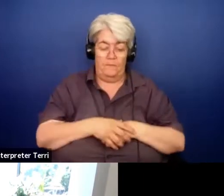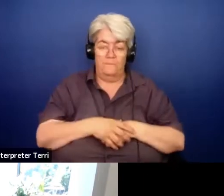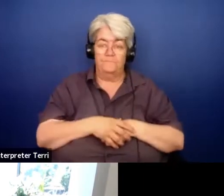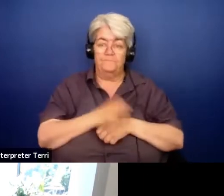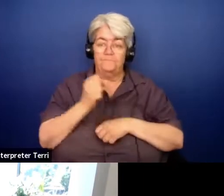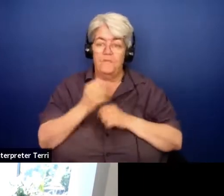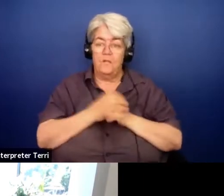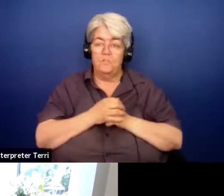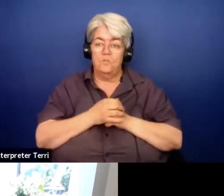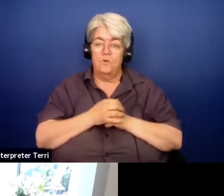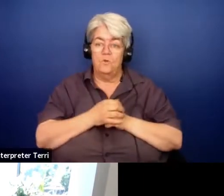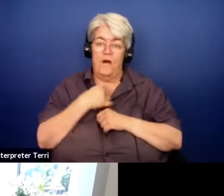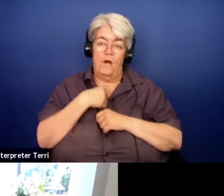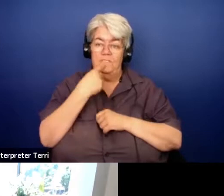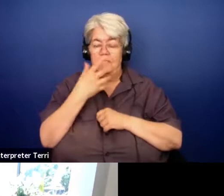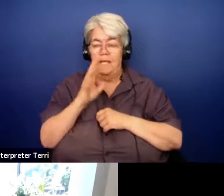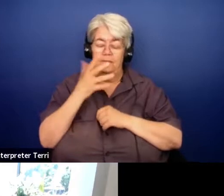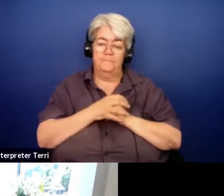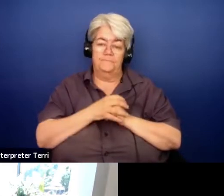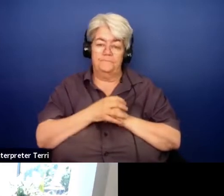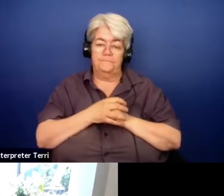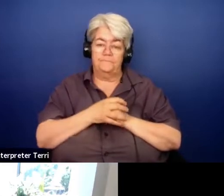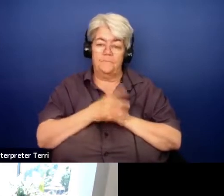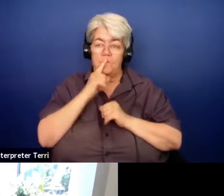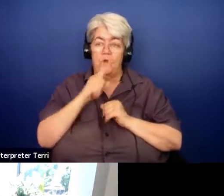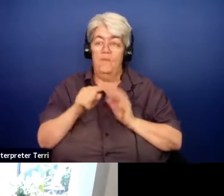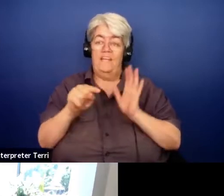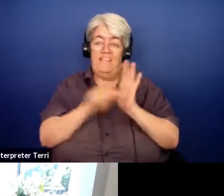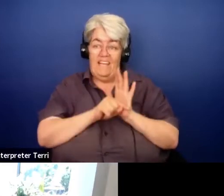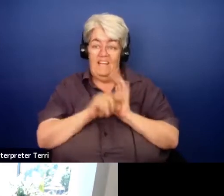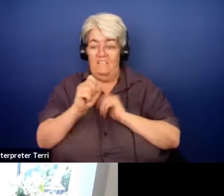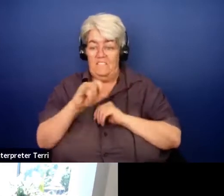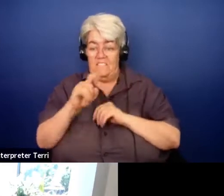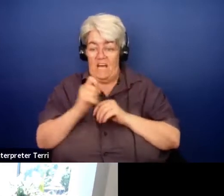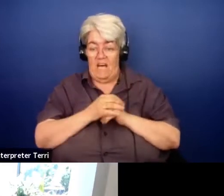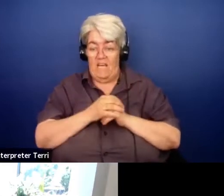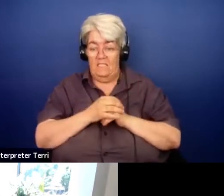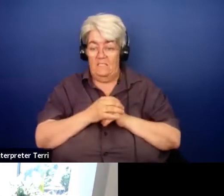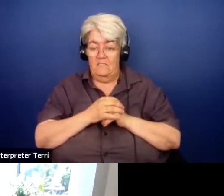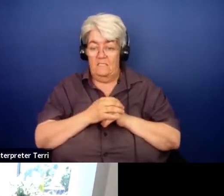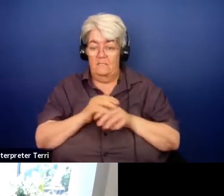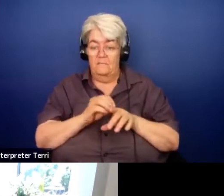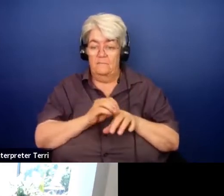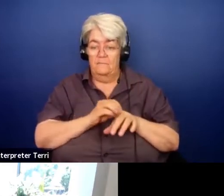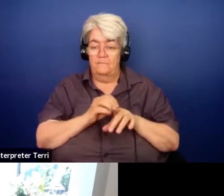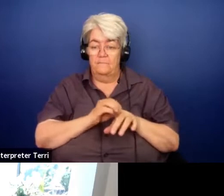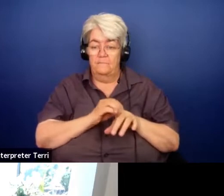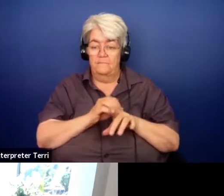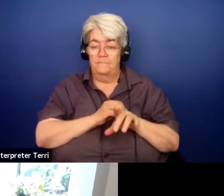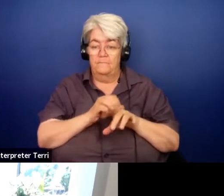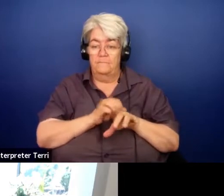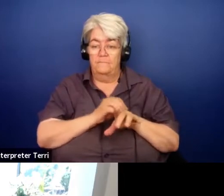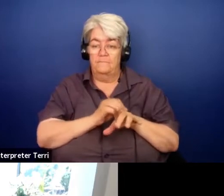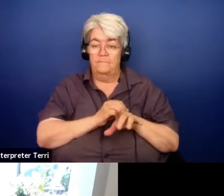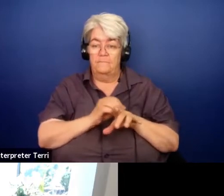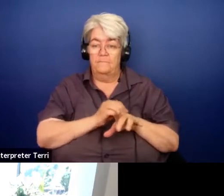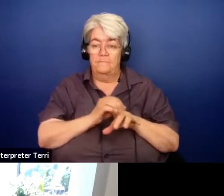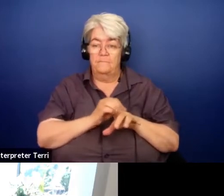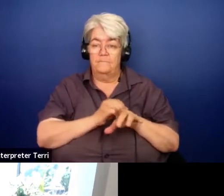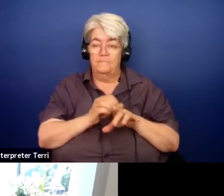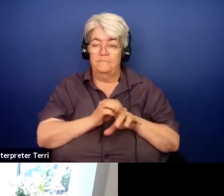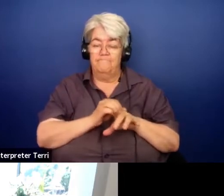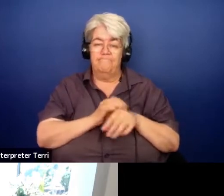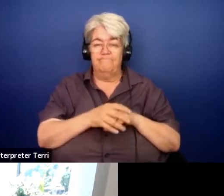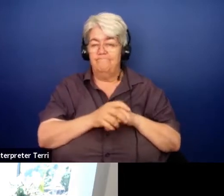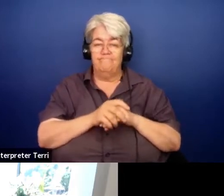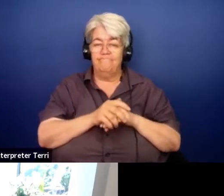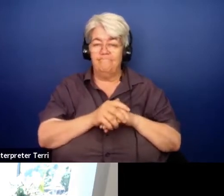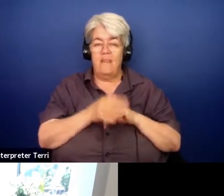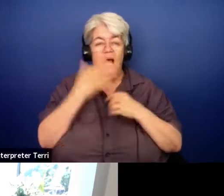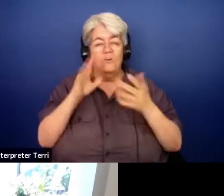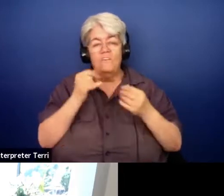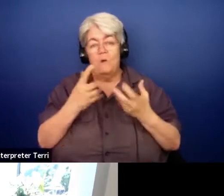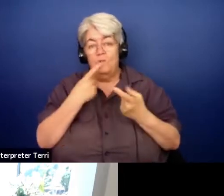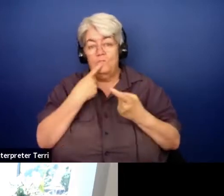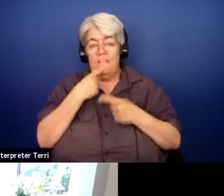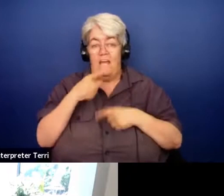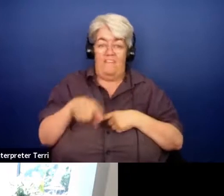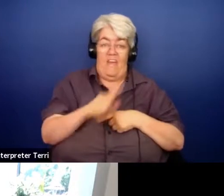say kind of on the negative side of that, there's -- I don't know if I want to say resistance.